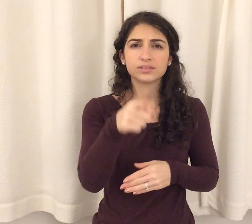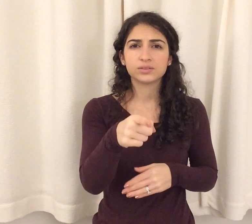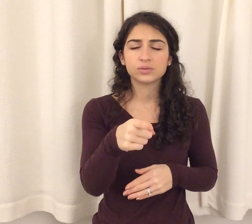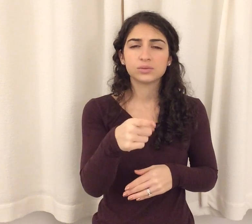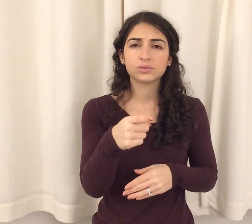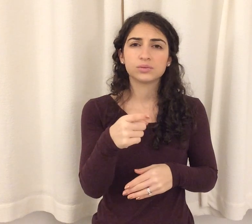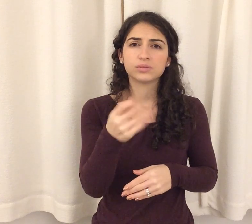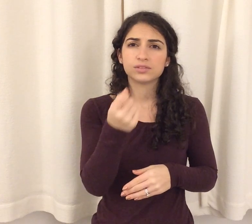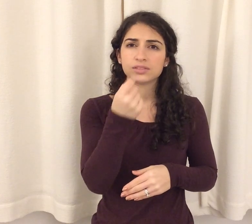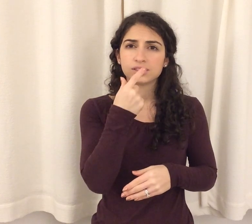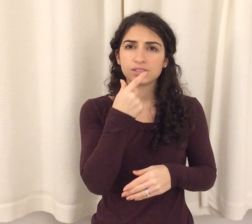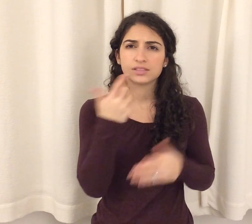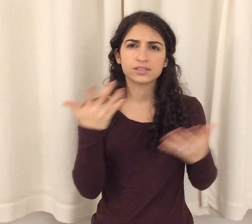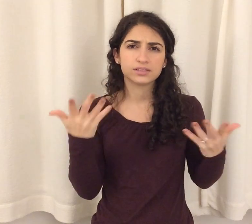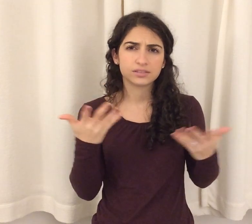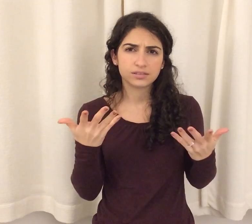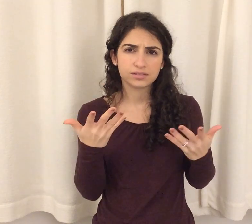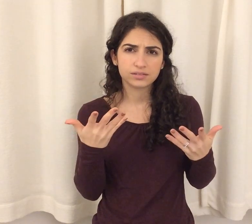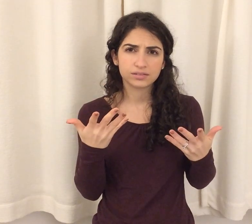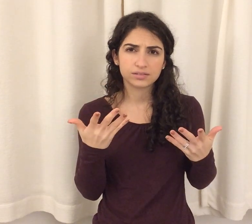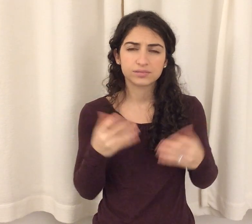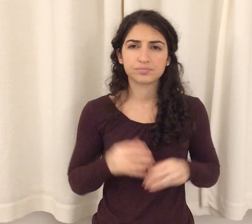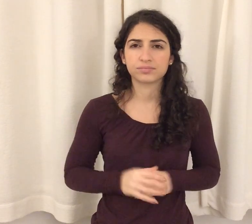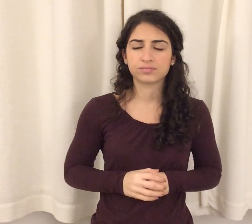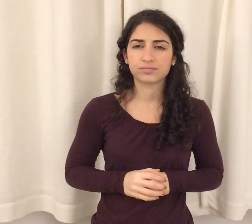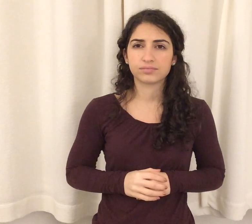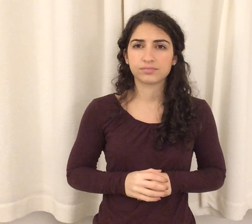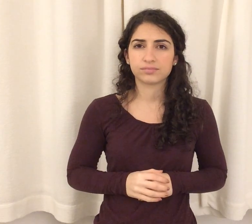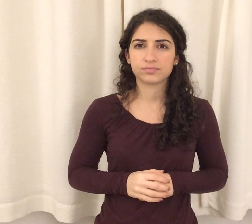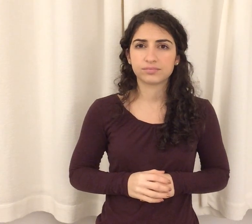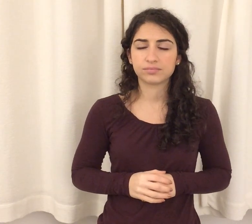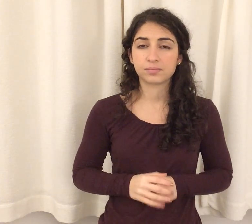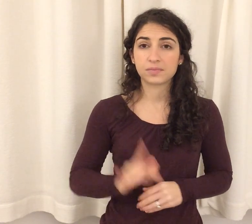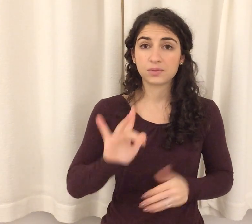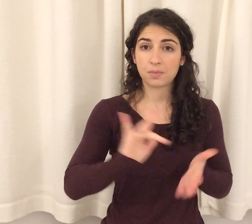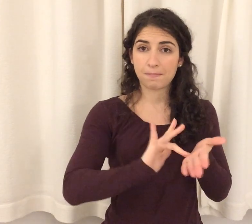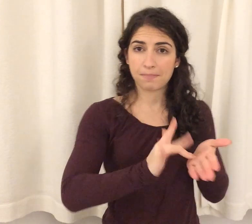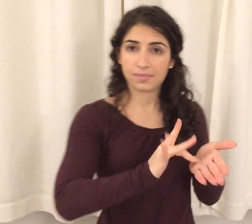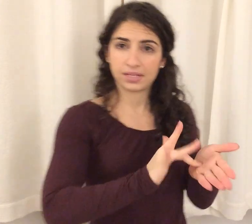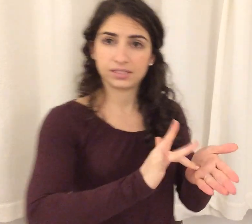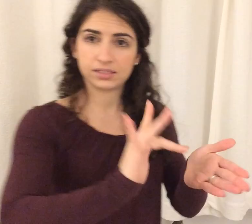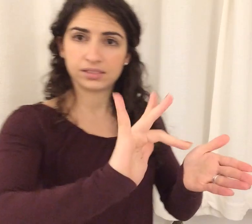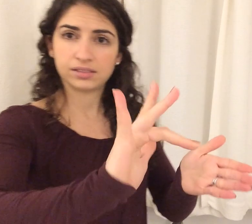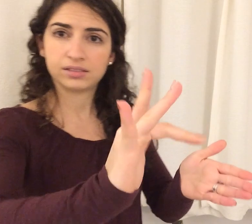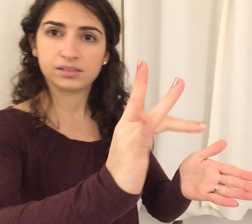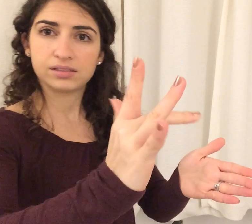"What medicine do you take?" That's the sign for